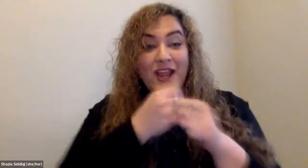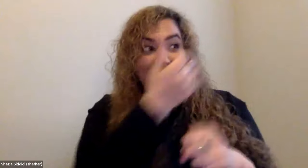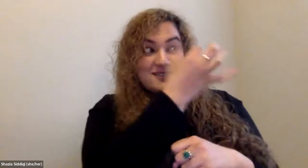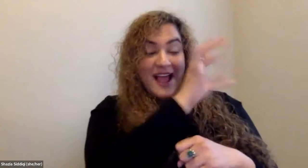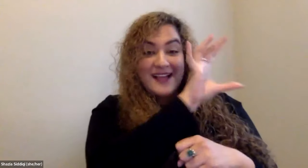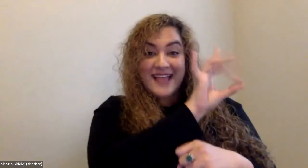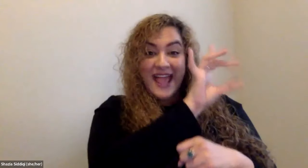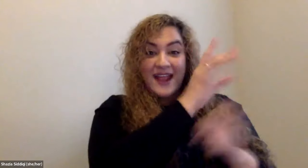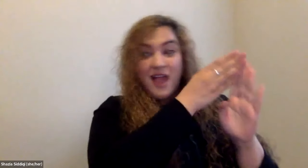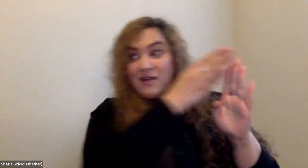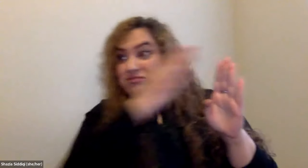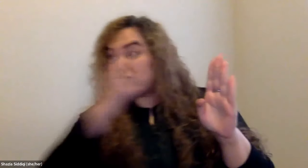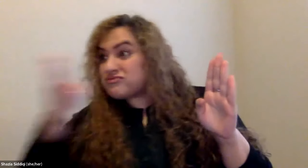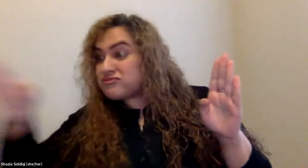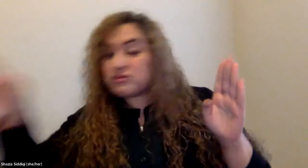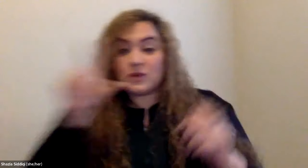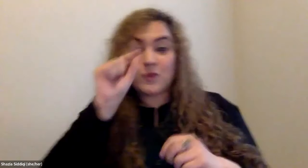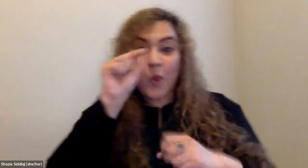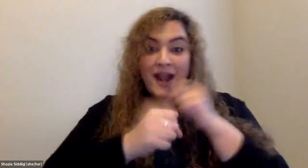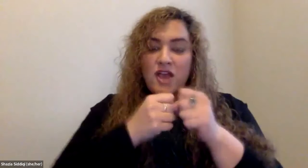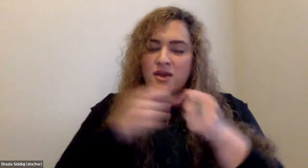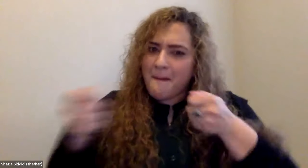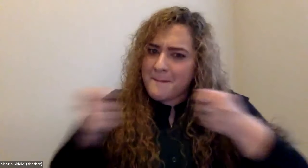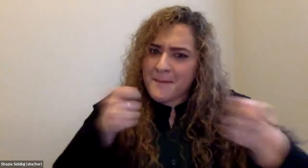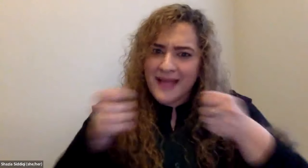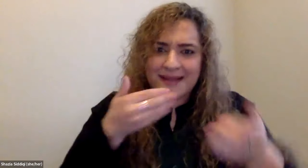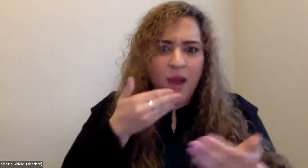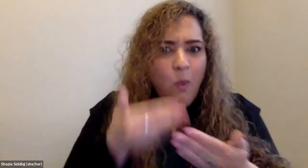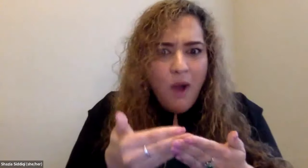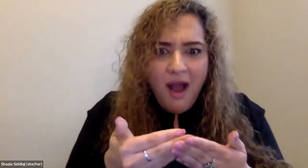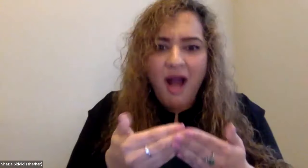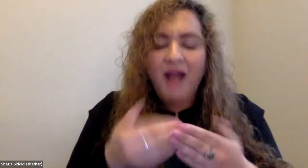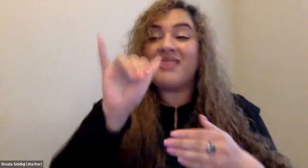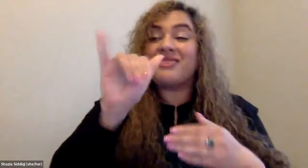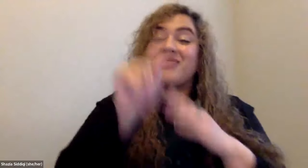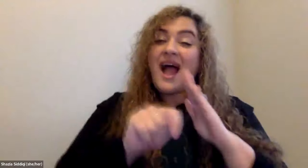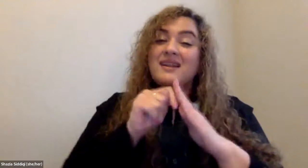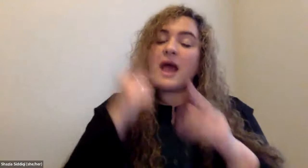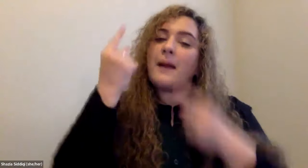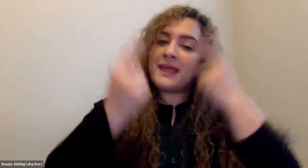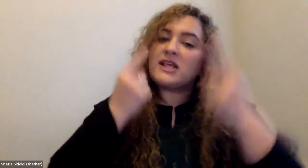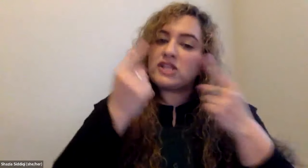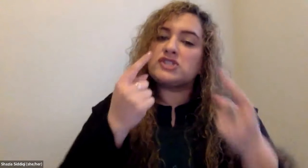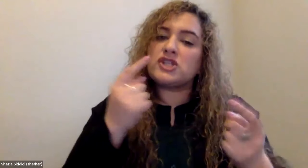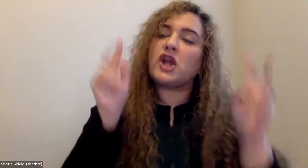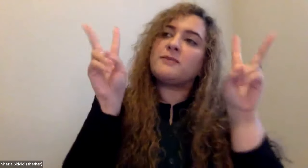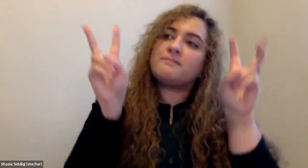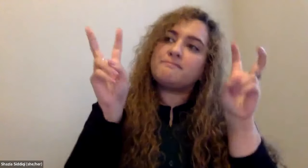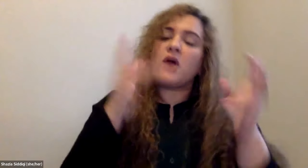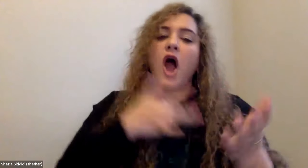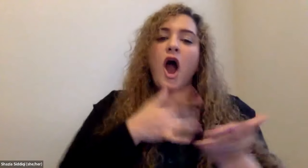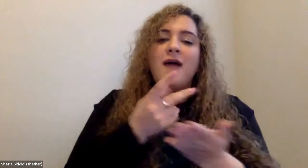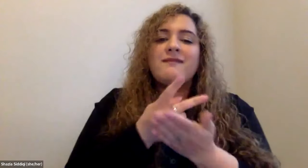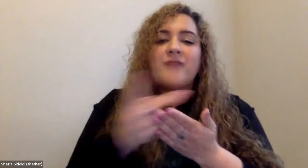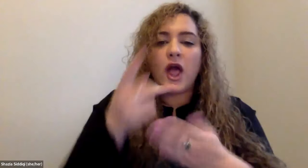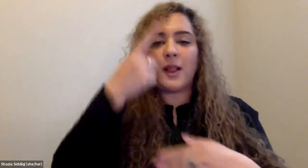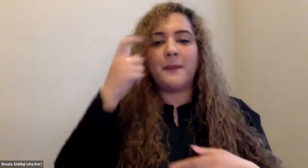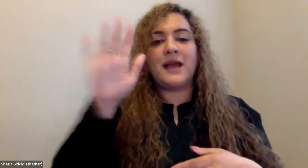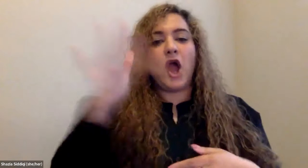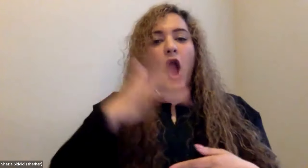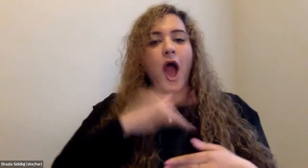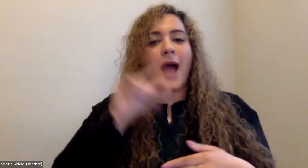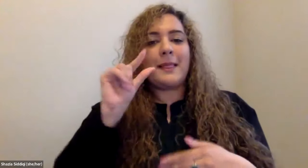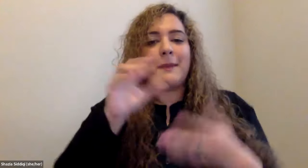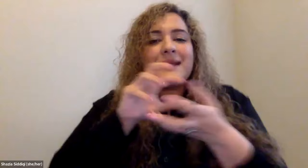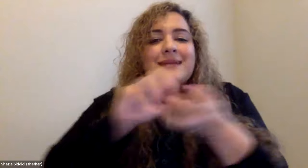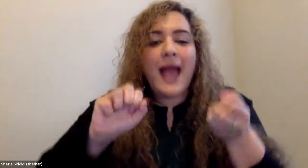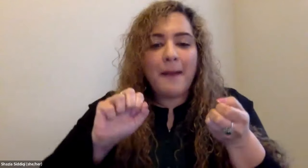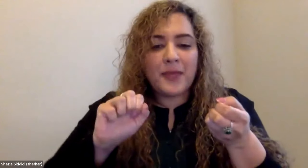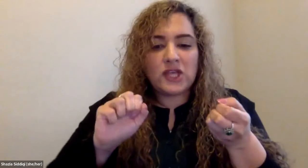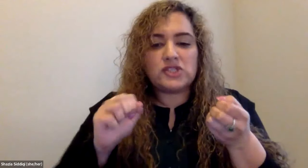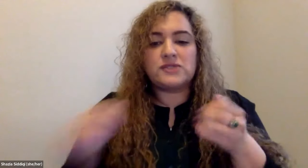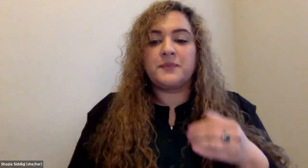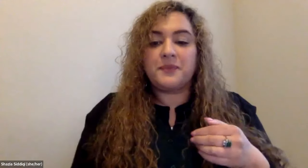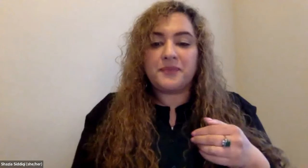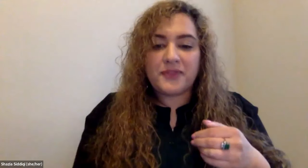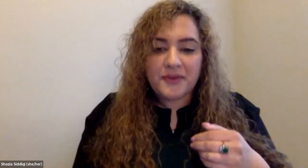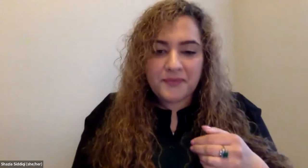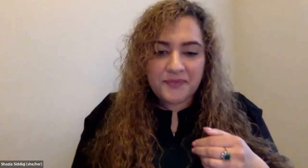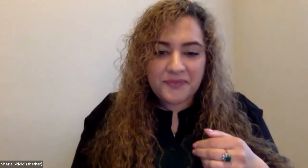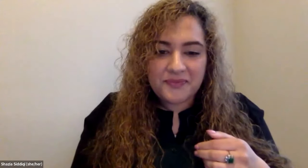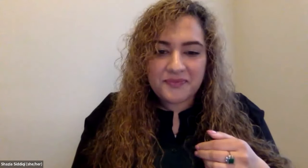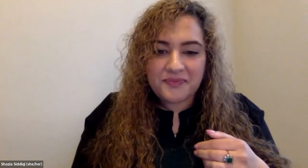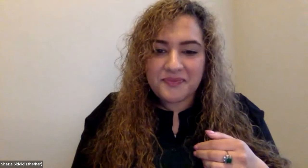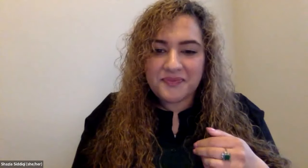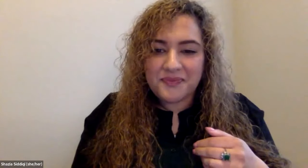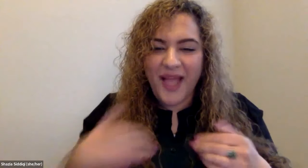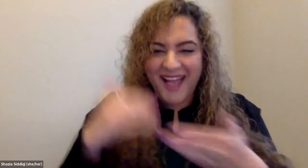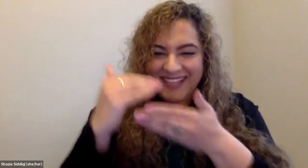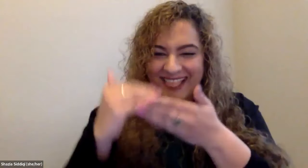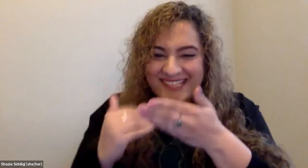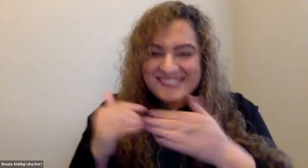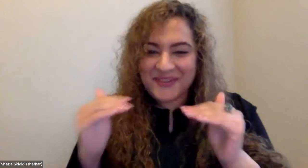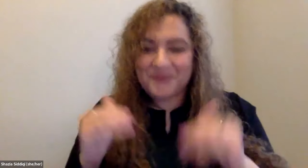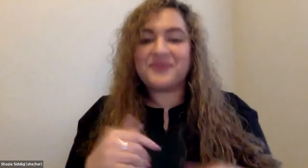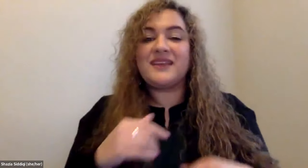Cristine Saunders: His brother also had 120 years after his heart attack he managed everything very well, and he was doing very well and so he was considered in heart failure heart failure because he had a little bit of damage to the heart from the heart attack.